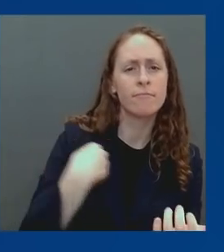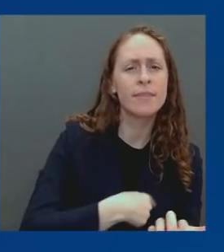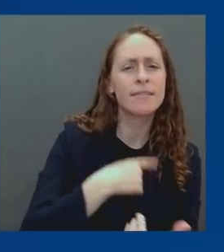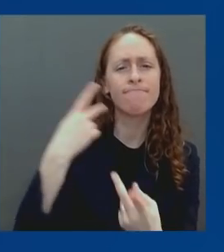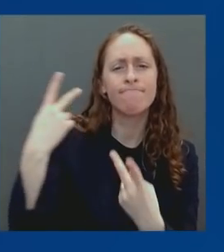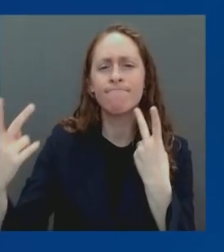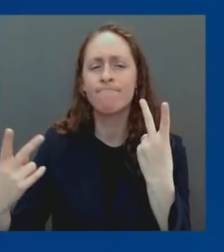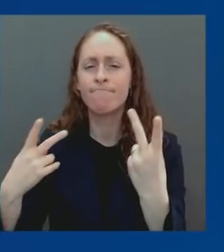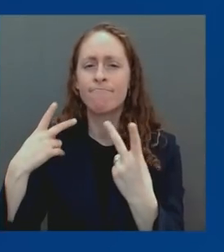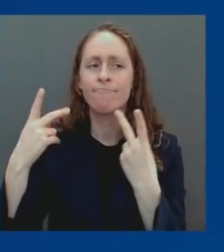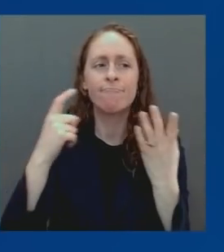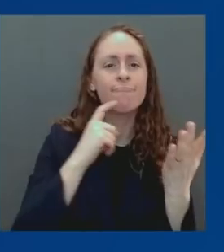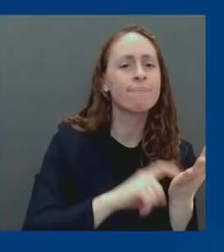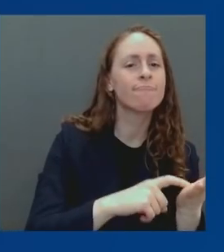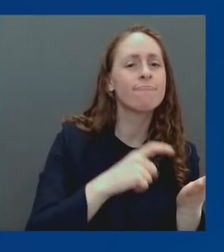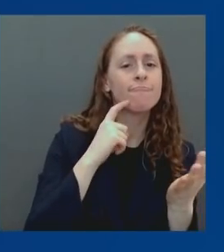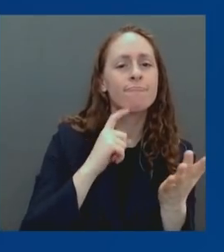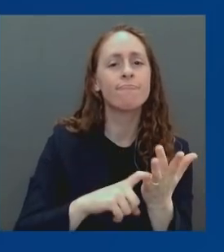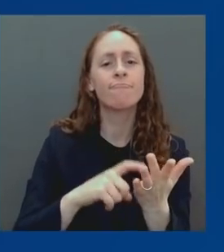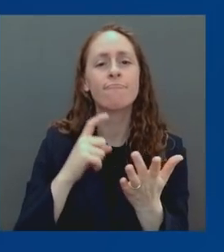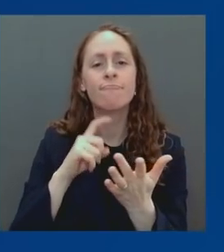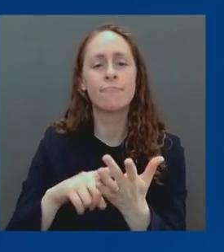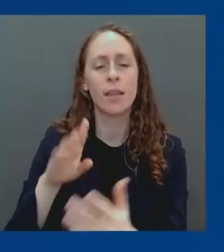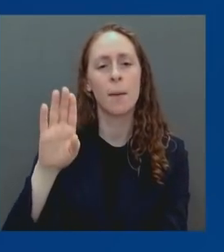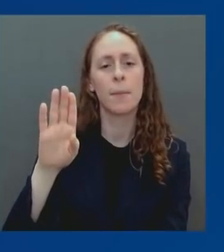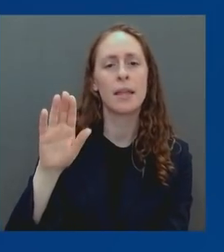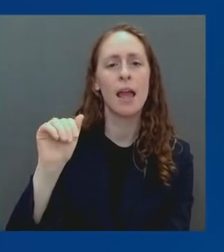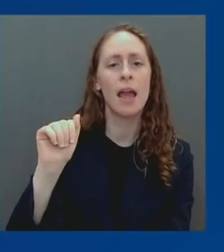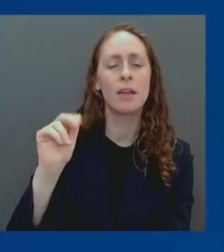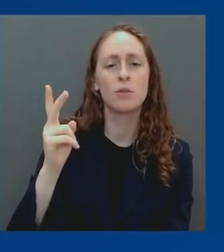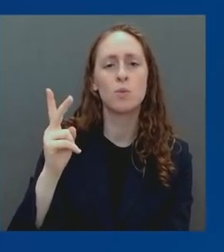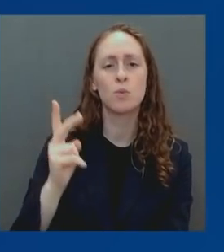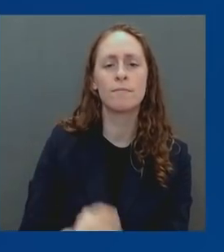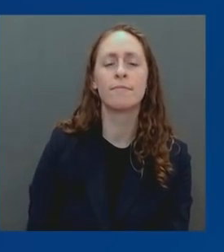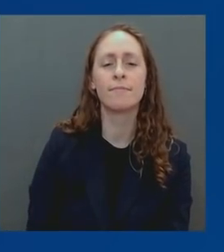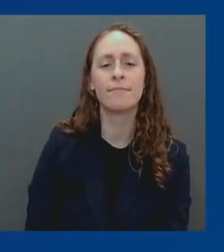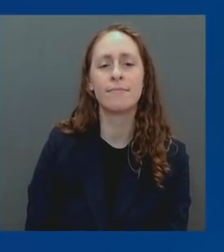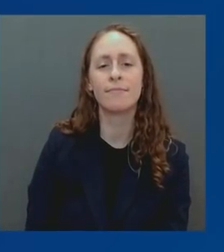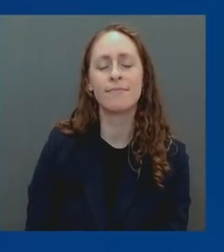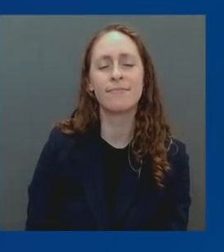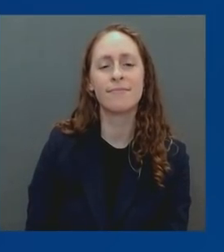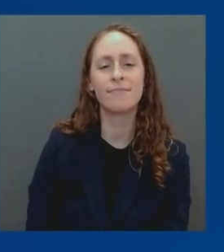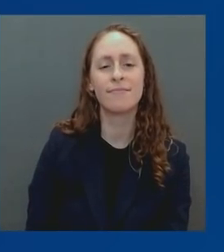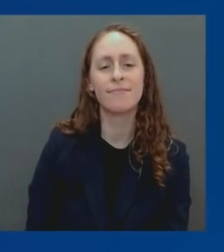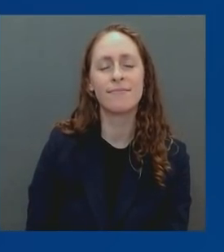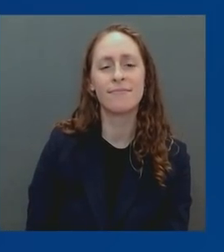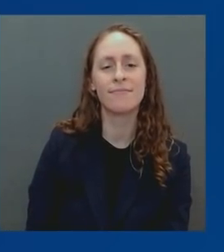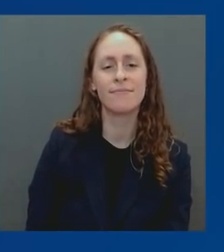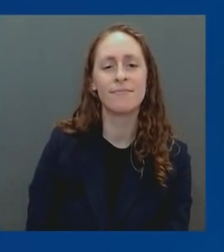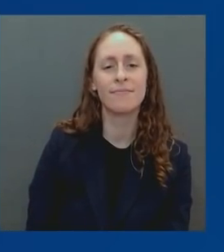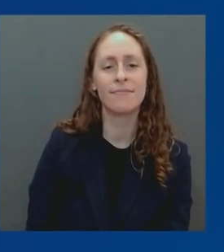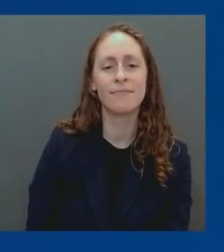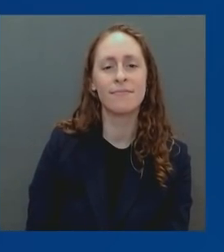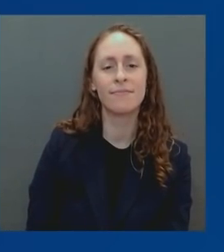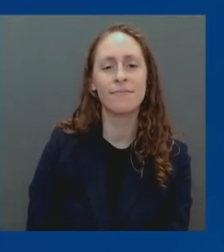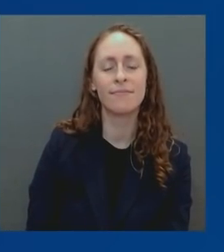Of course, that varies for different parts of the country, but around one of -- 1.5 percent projection of the sequences that we're seeing.